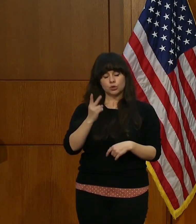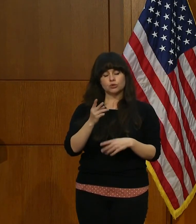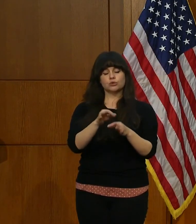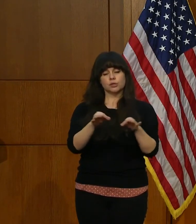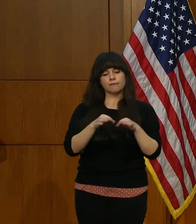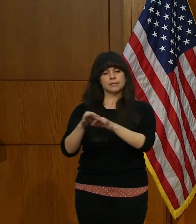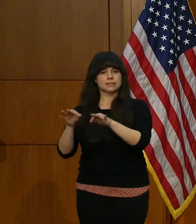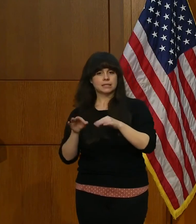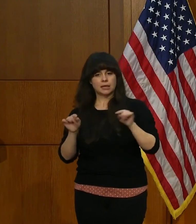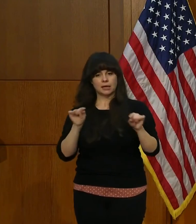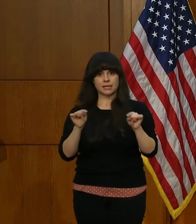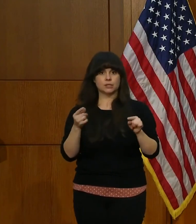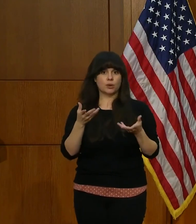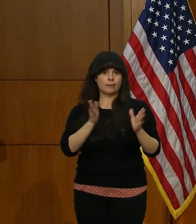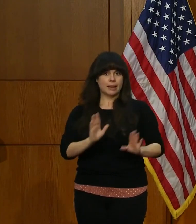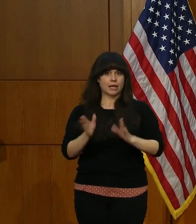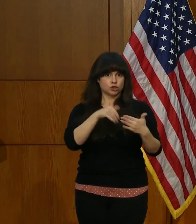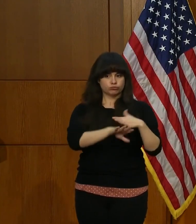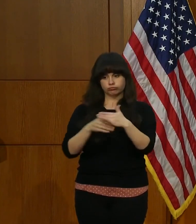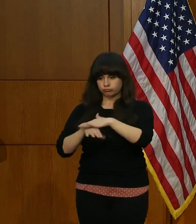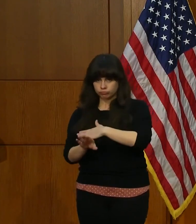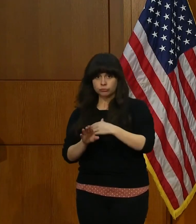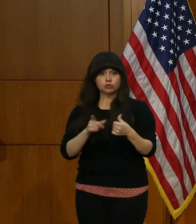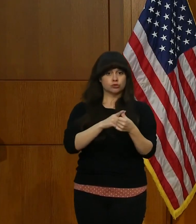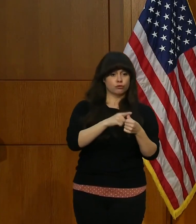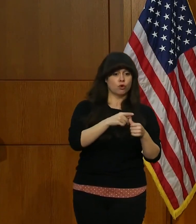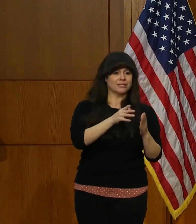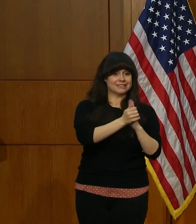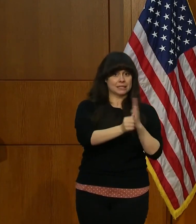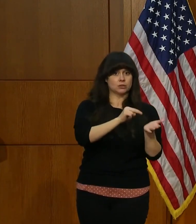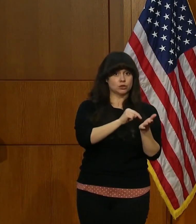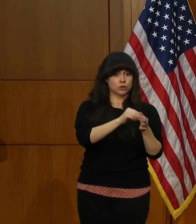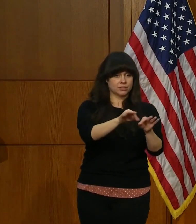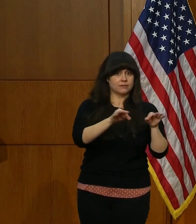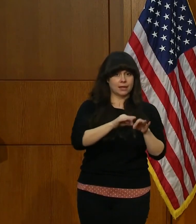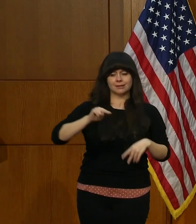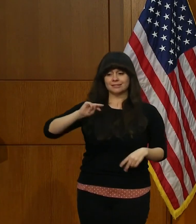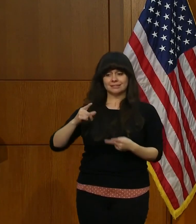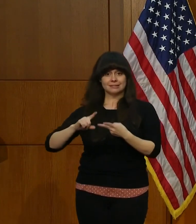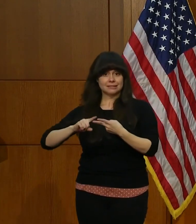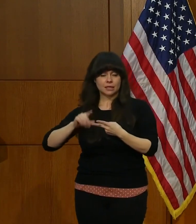THERE WERE TWO AS FAR AS THE TWO FACILITIES THAT WE WERE GOING TO GO INTO NUMBER ONE WAS